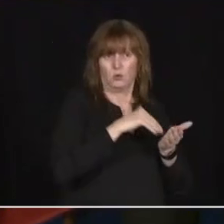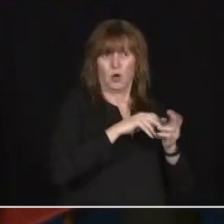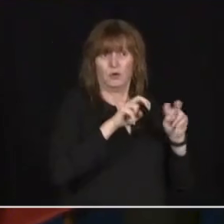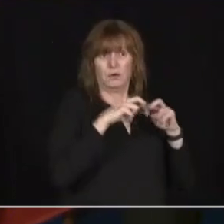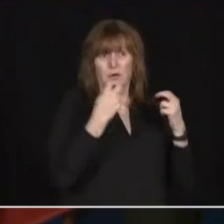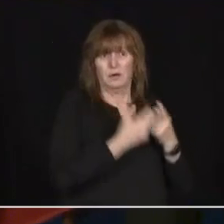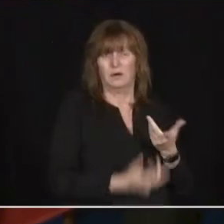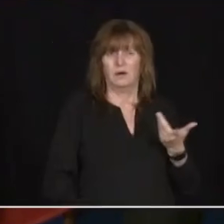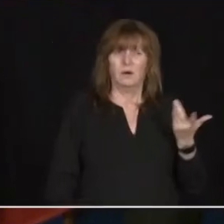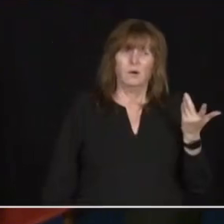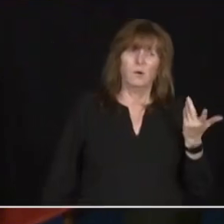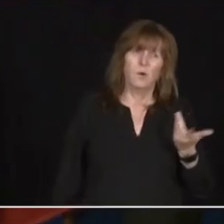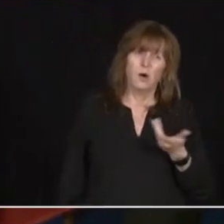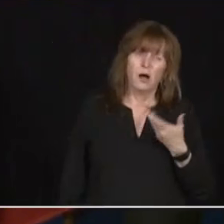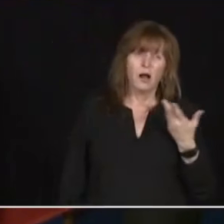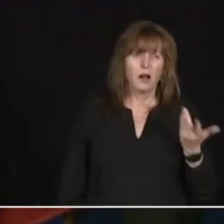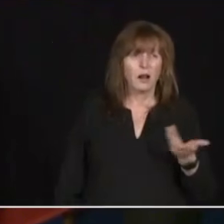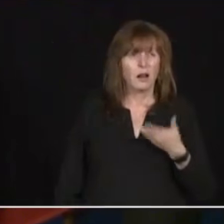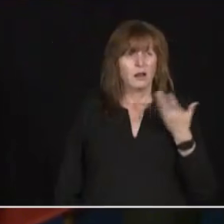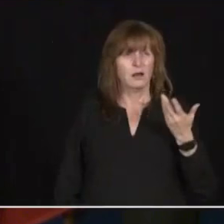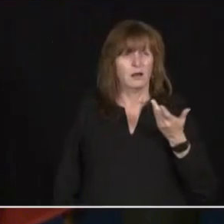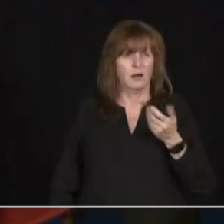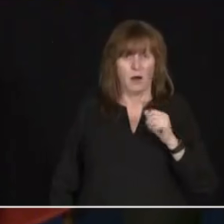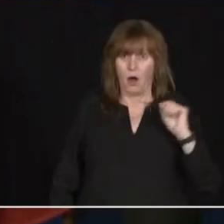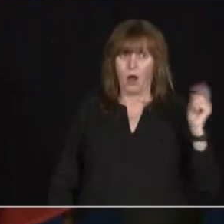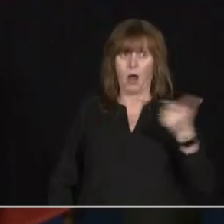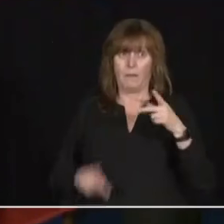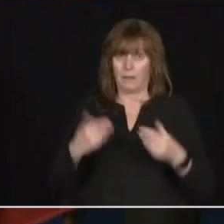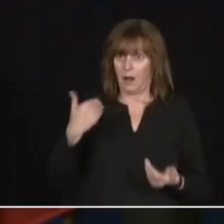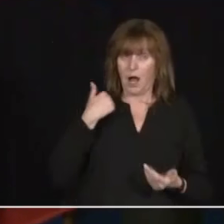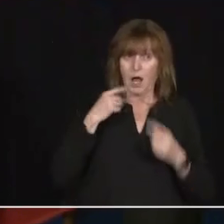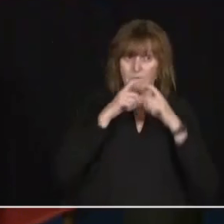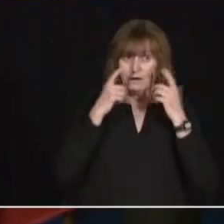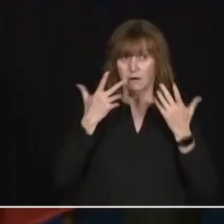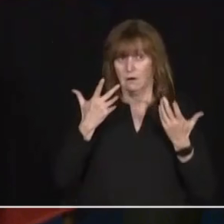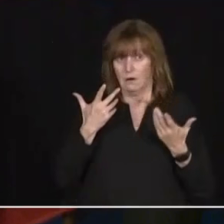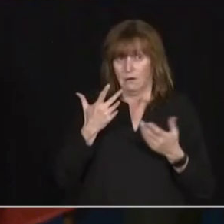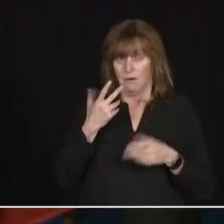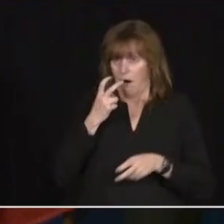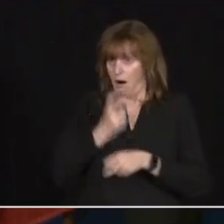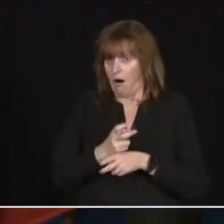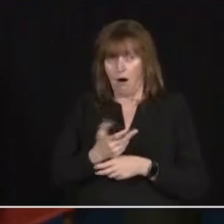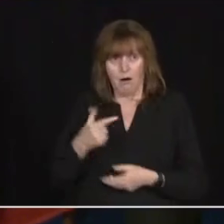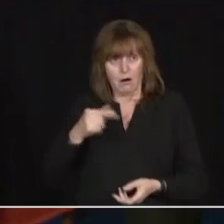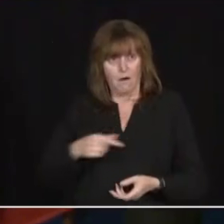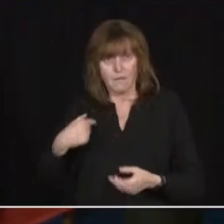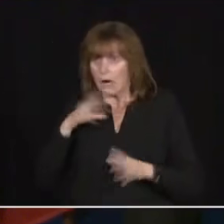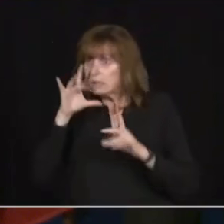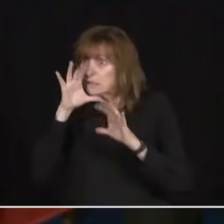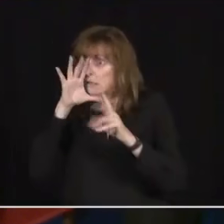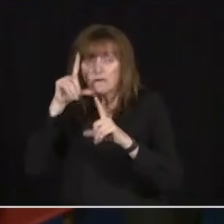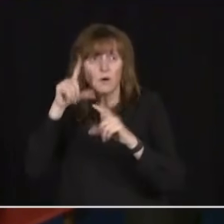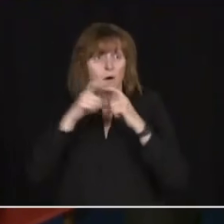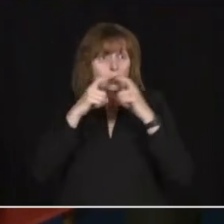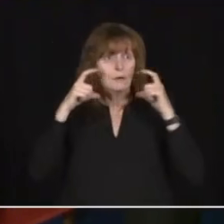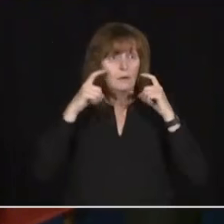able to get PPE. It's challenging getting it for the government. He said Even a scarf would be better than